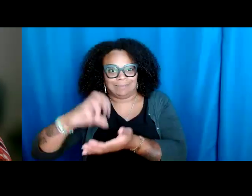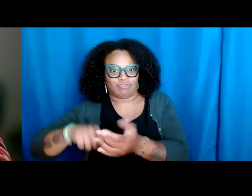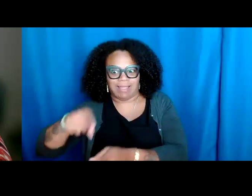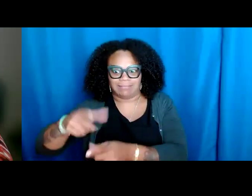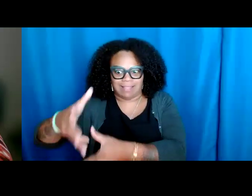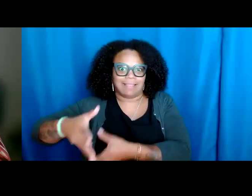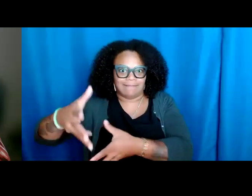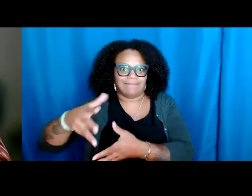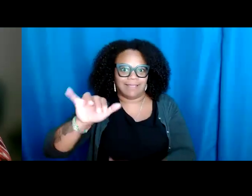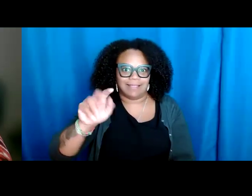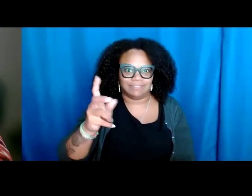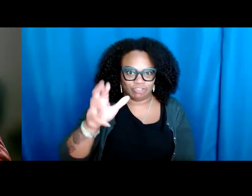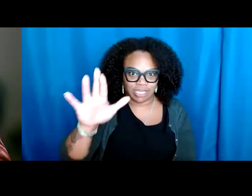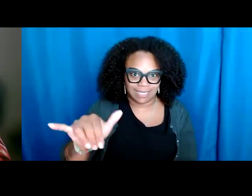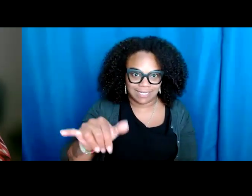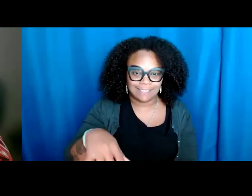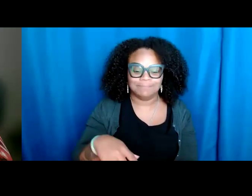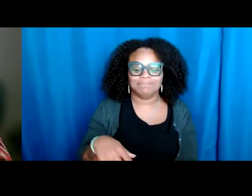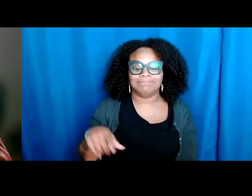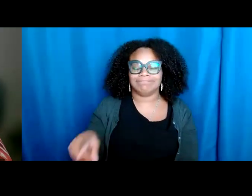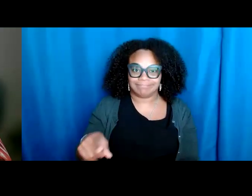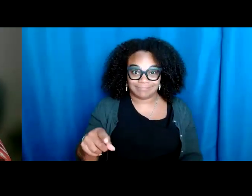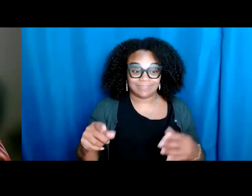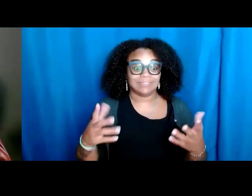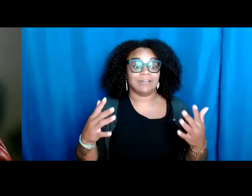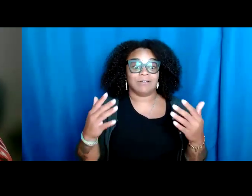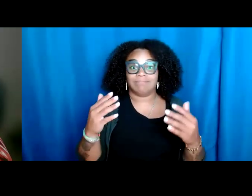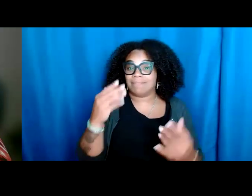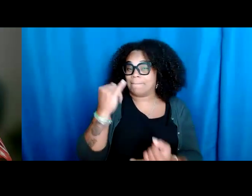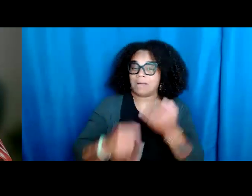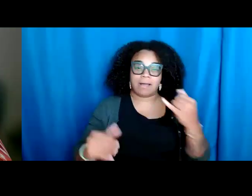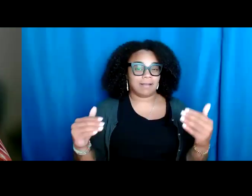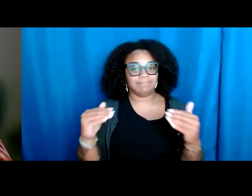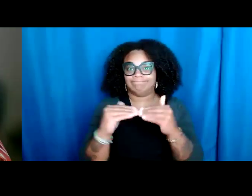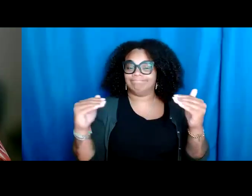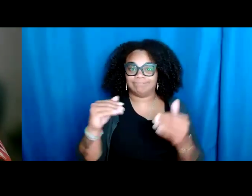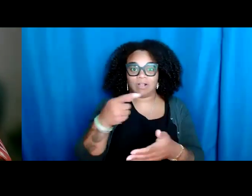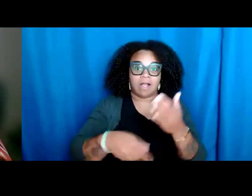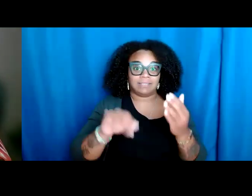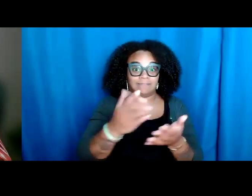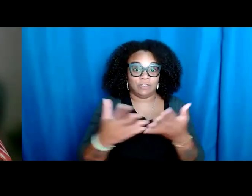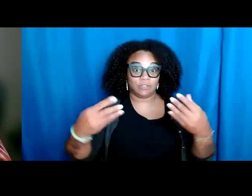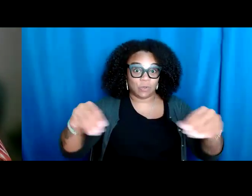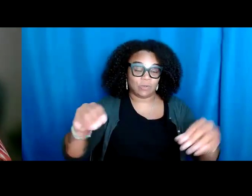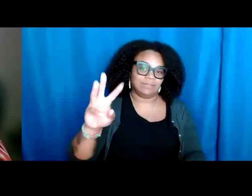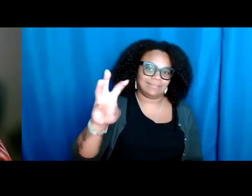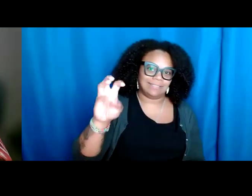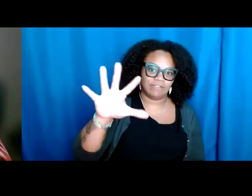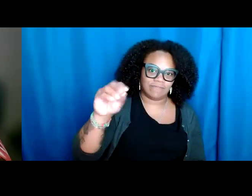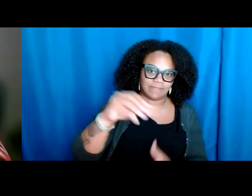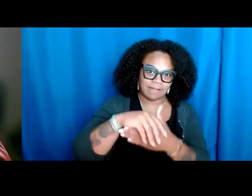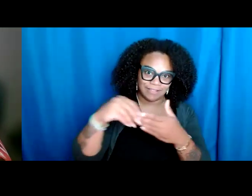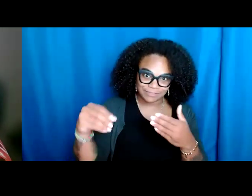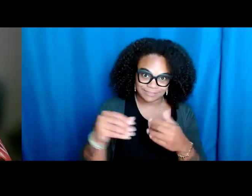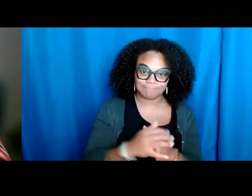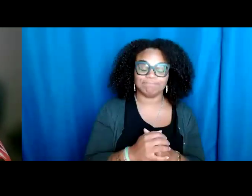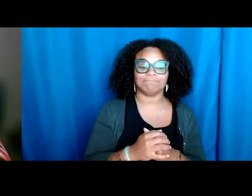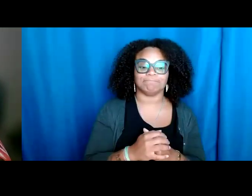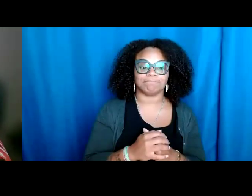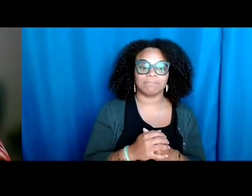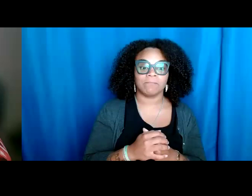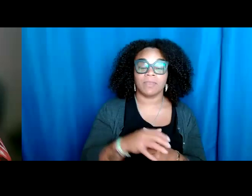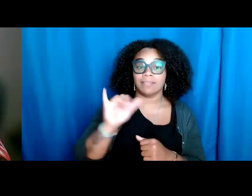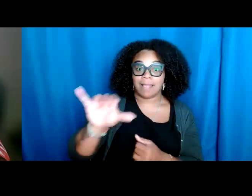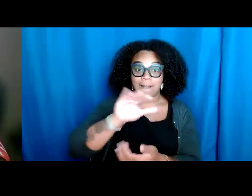out his ending inventory, his cost of goods sold is going to be $650. This amount shows you how